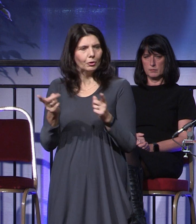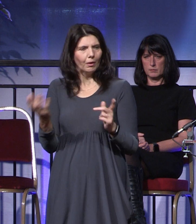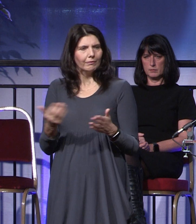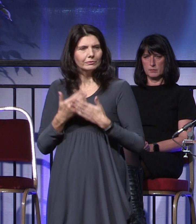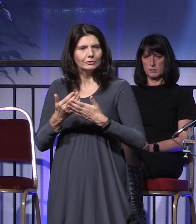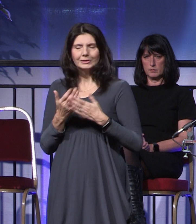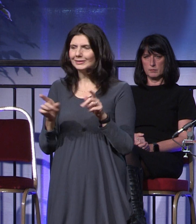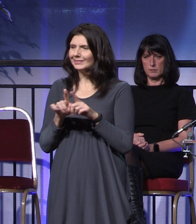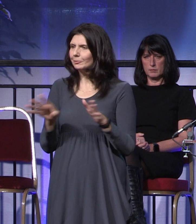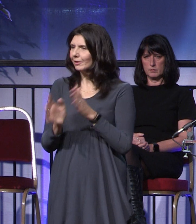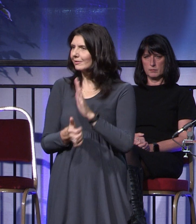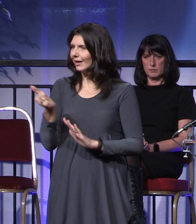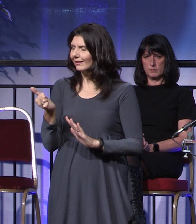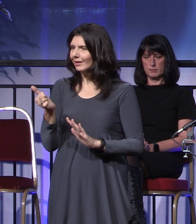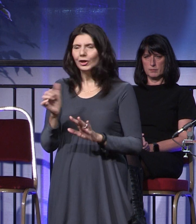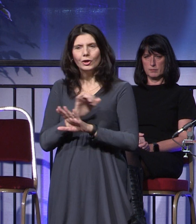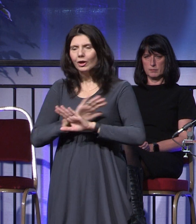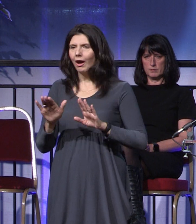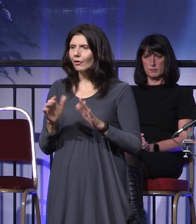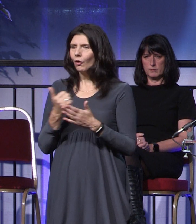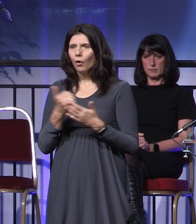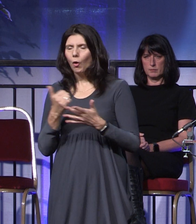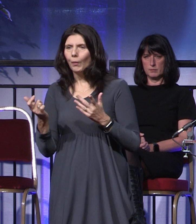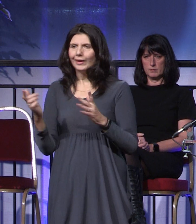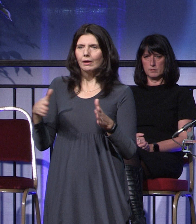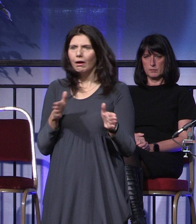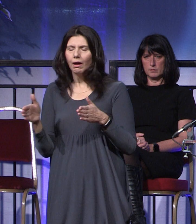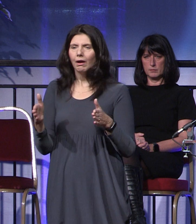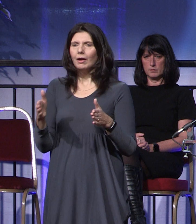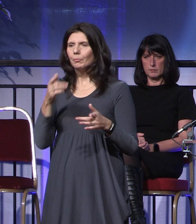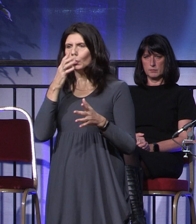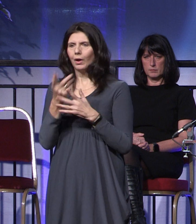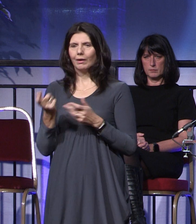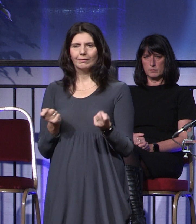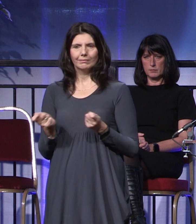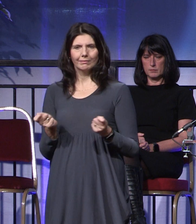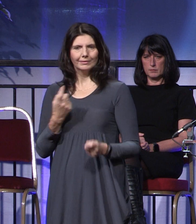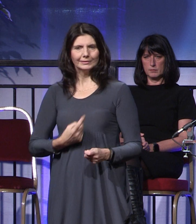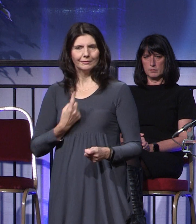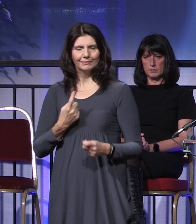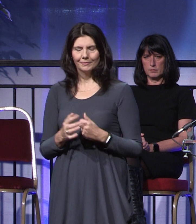can't direct the wind you can adjust the sails here at the university of central